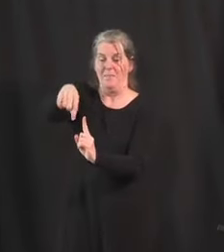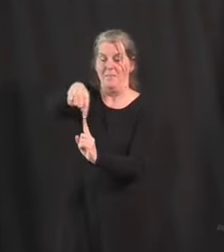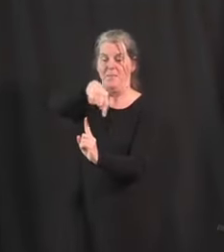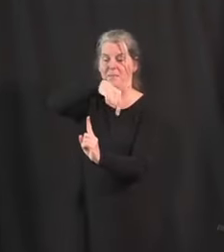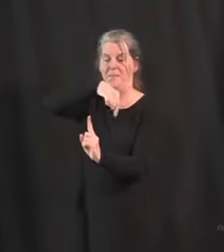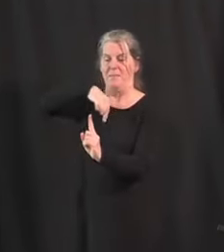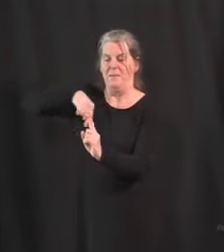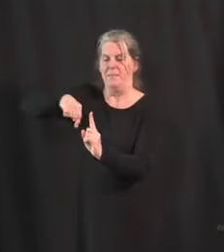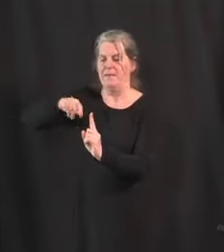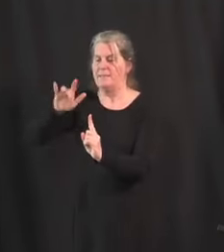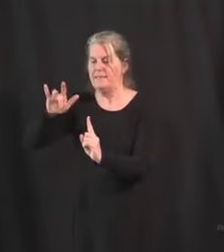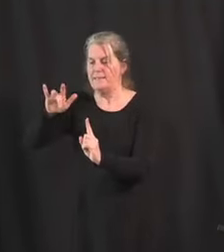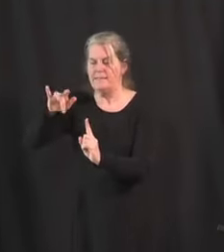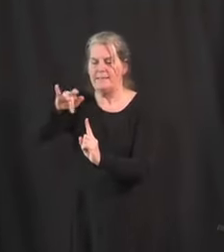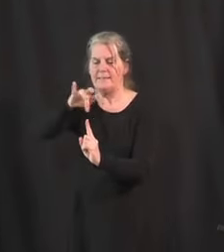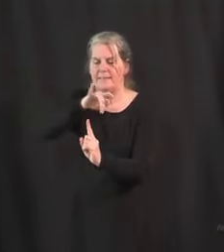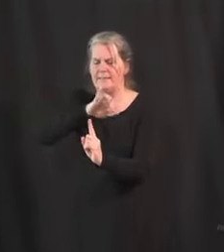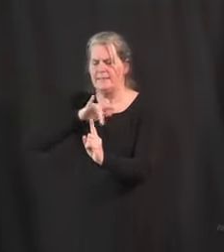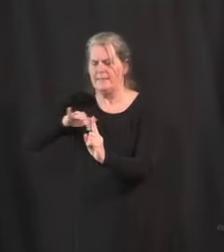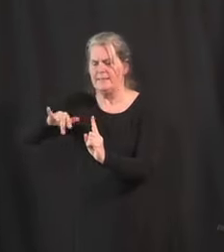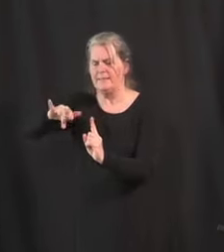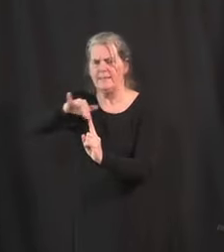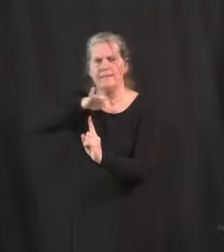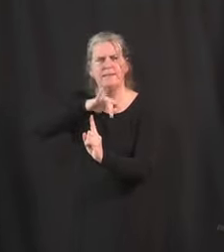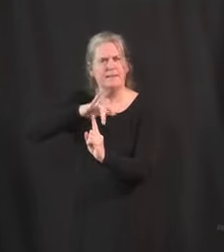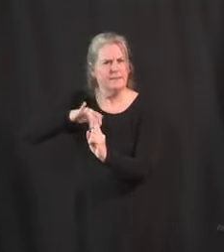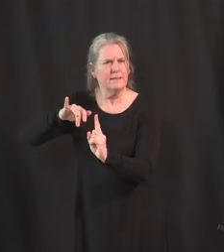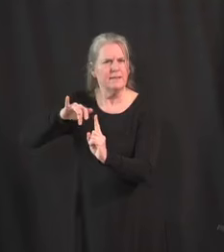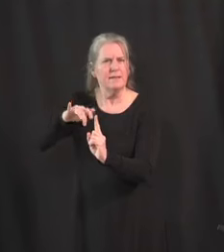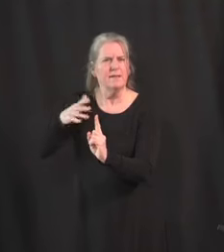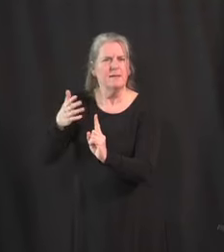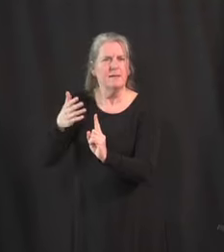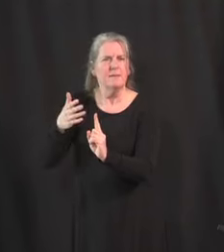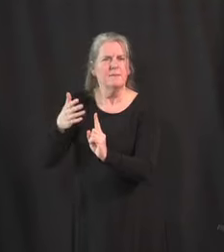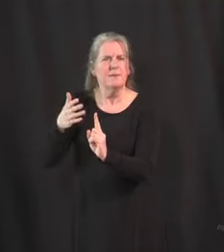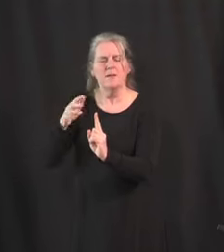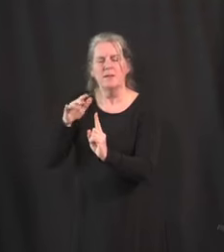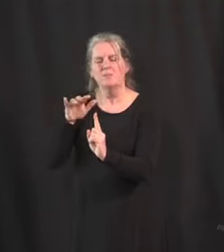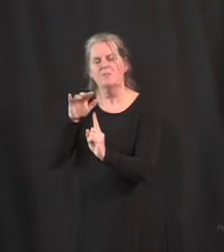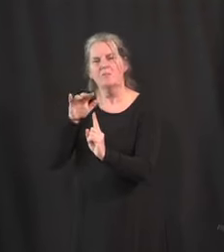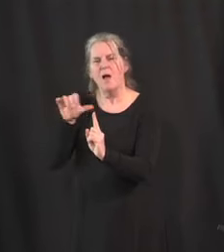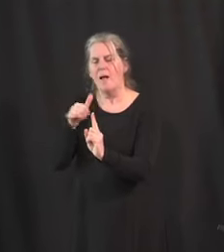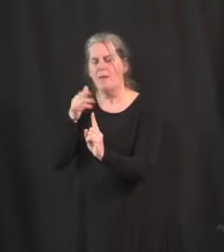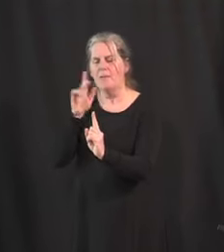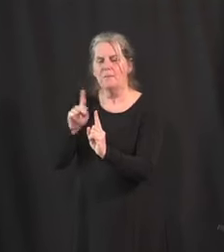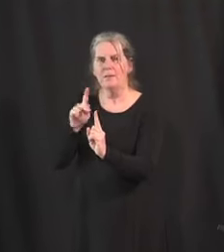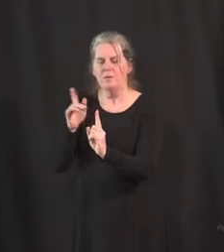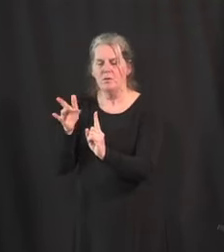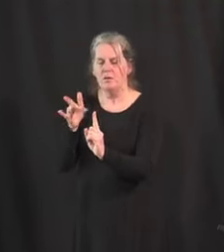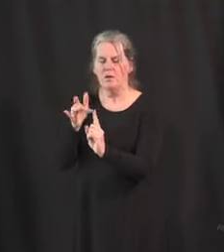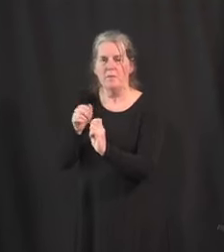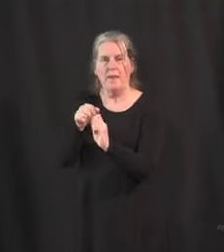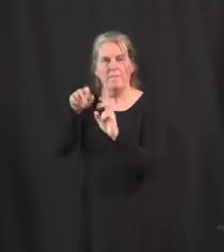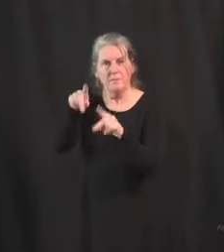LOOK FOR OTHER PEOPLE WHO ARE CONTACTS WHO MAY BE -- WHO MAY